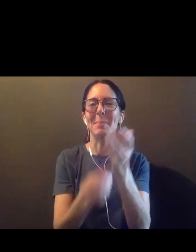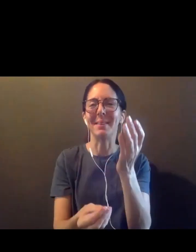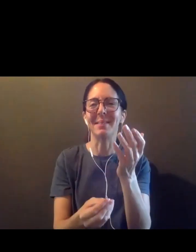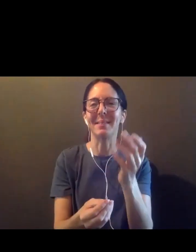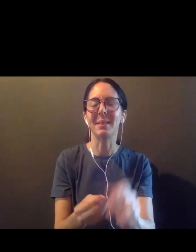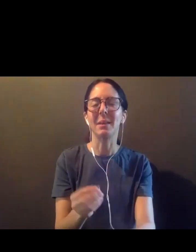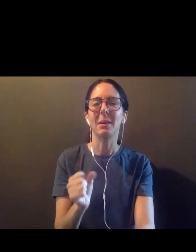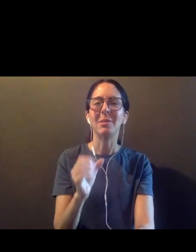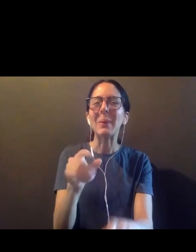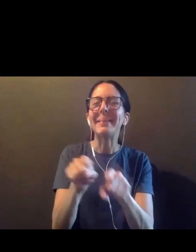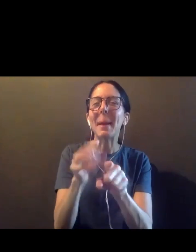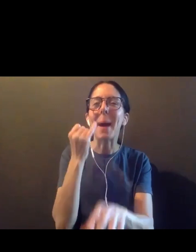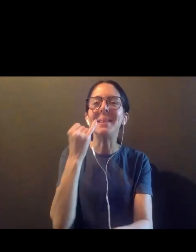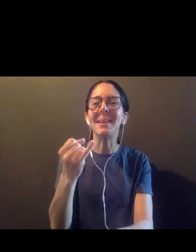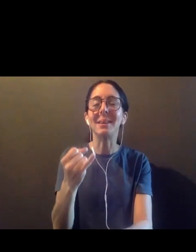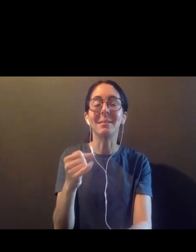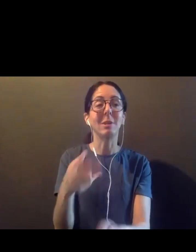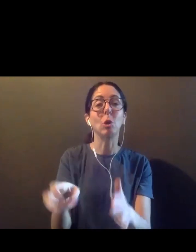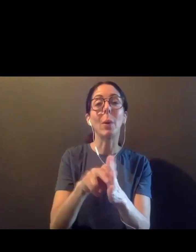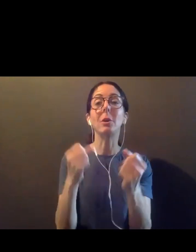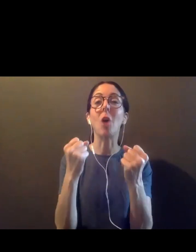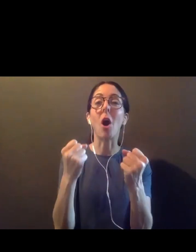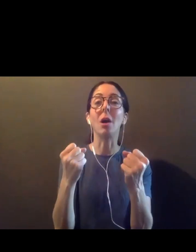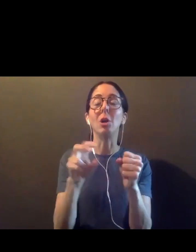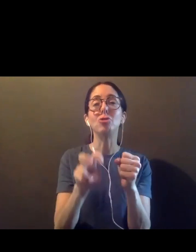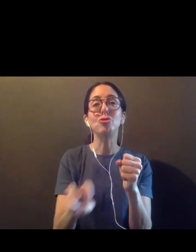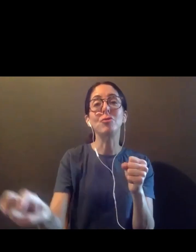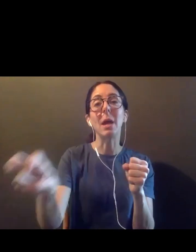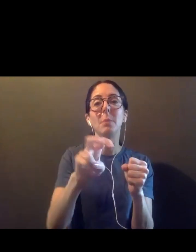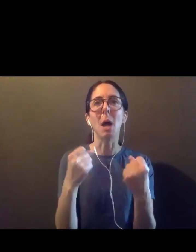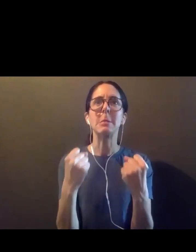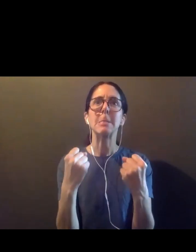on a trip, you are driving, you are only worried about getting to the destination and not knowing